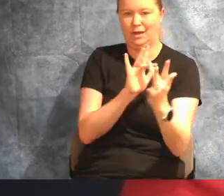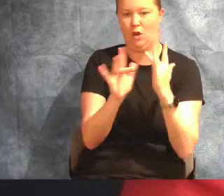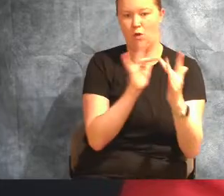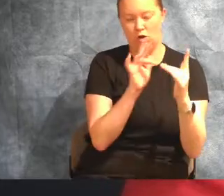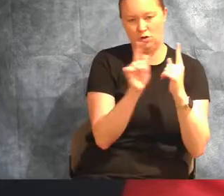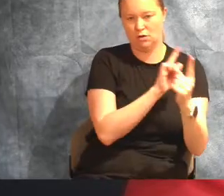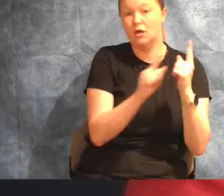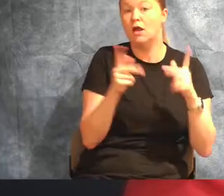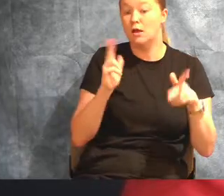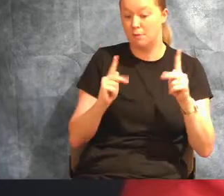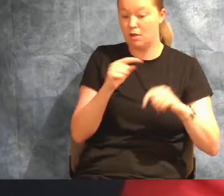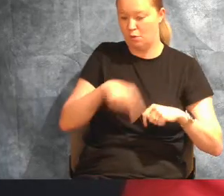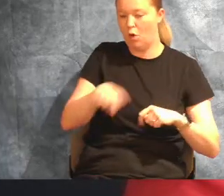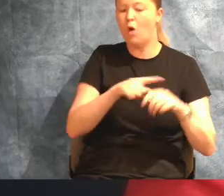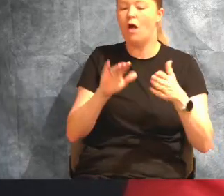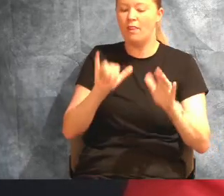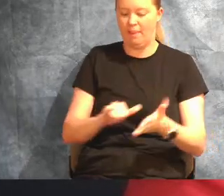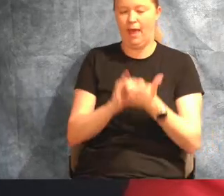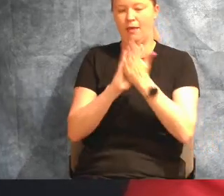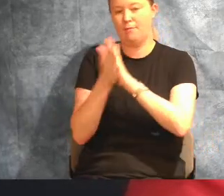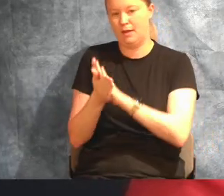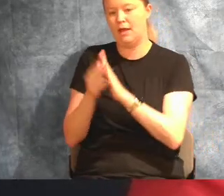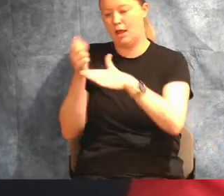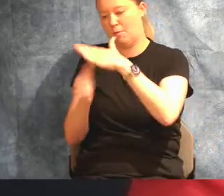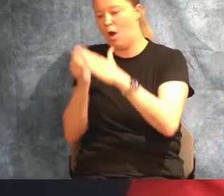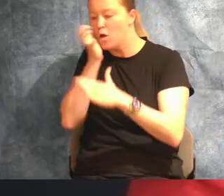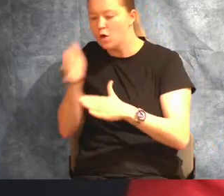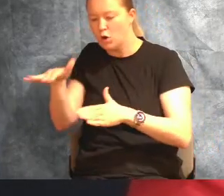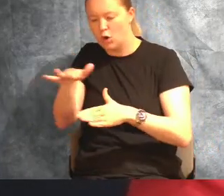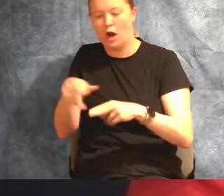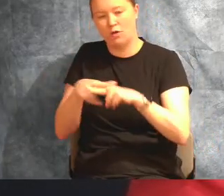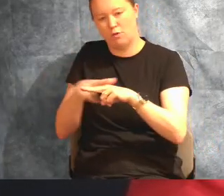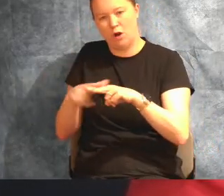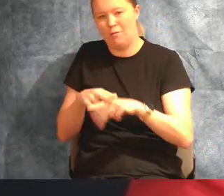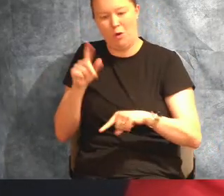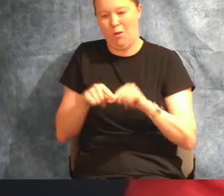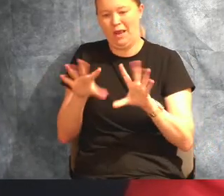and that became the Underground Railroad Freedom Center. We can't do it without the abolitionists,